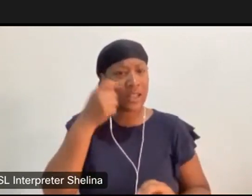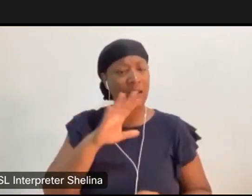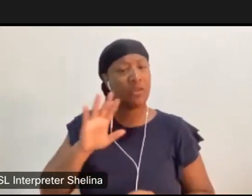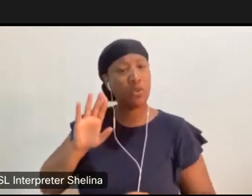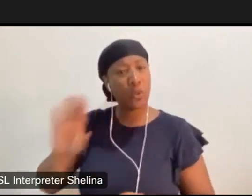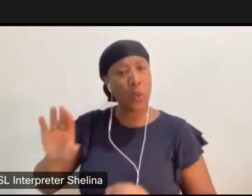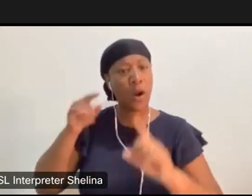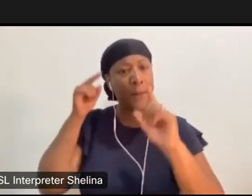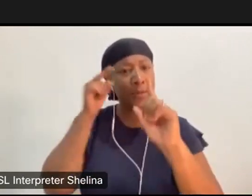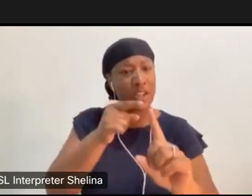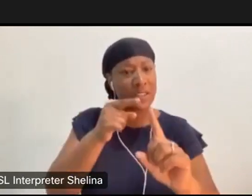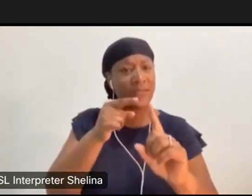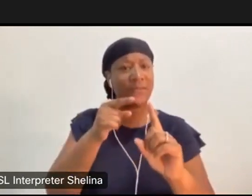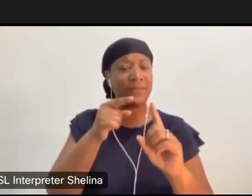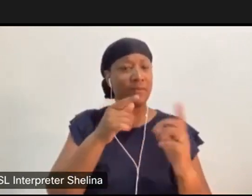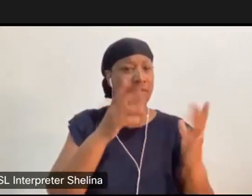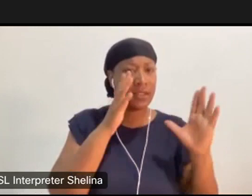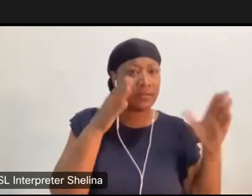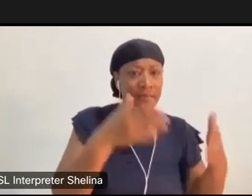the priority health areas that are you intending to address.